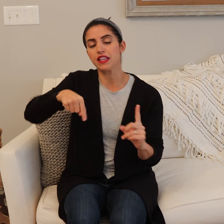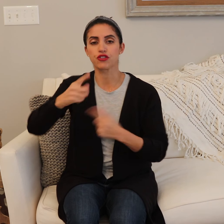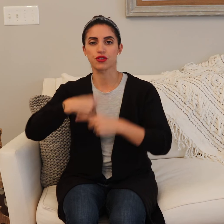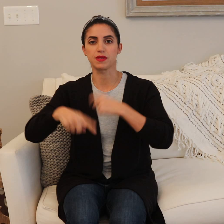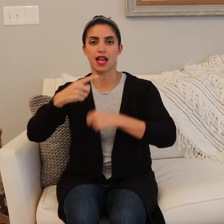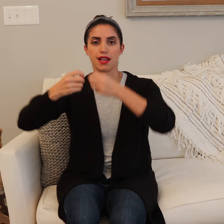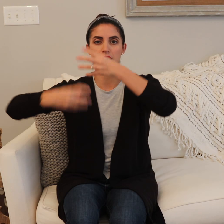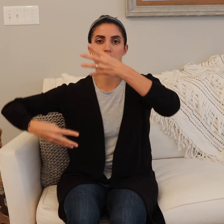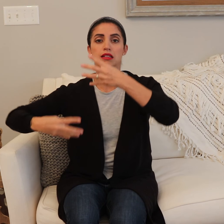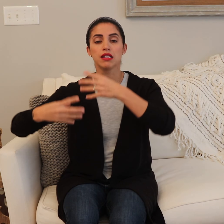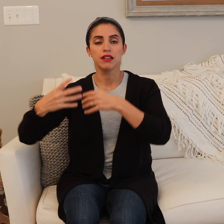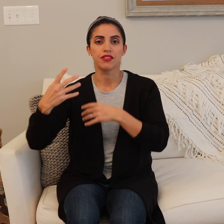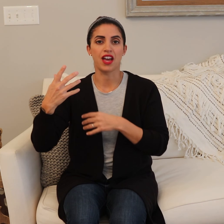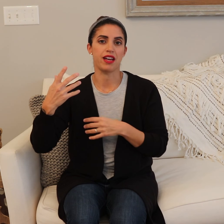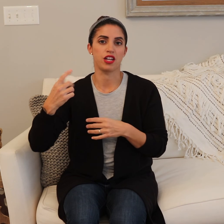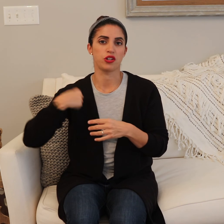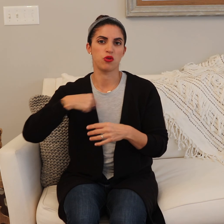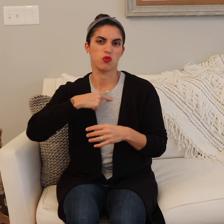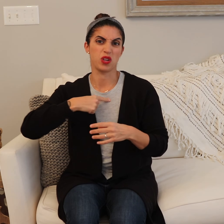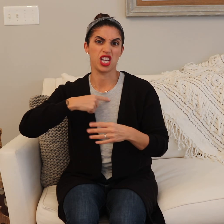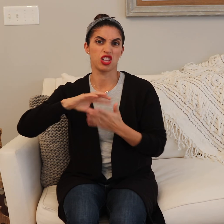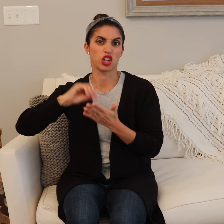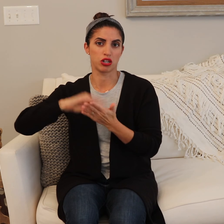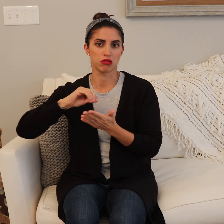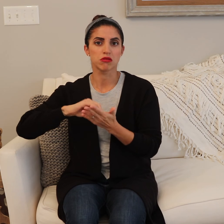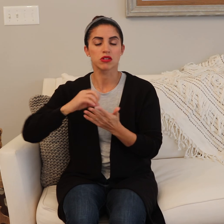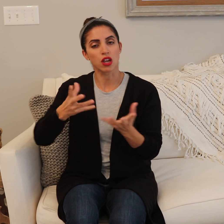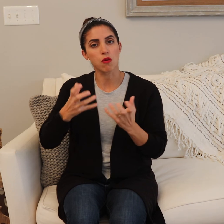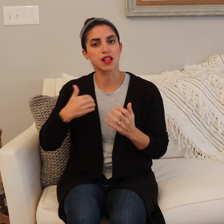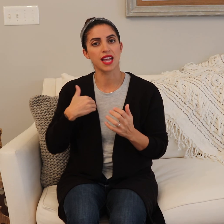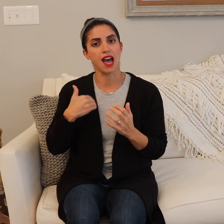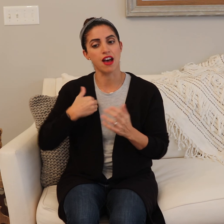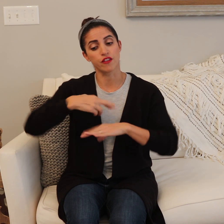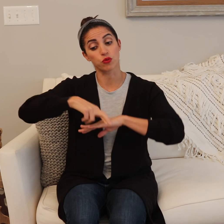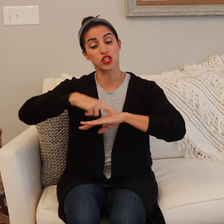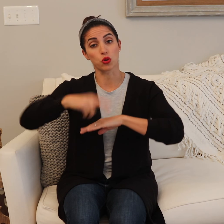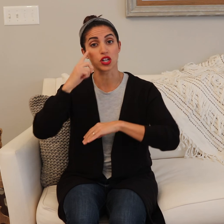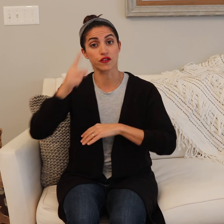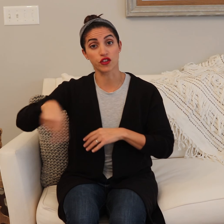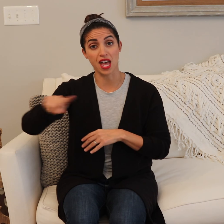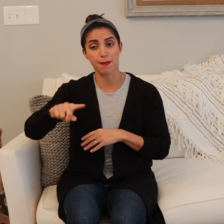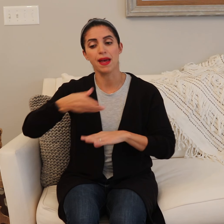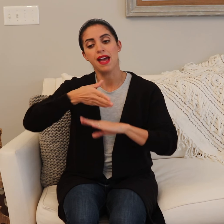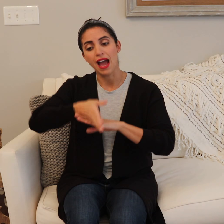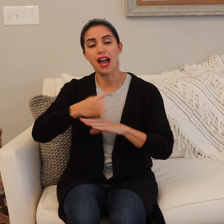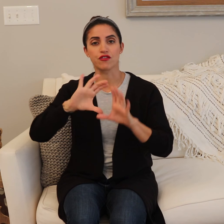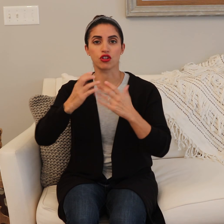these are some signs that we learn, so I wanted to have a resource for them after